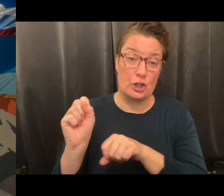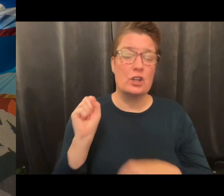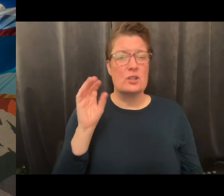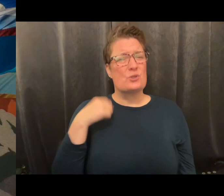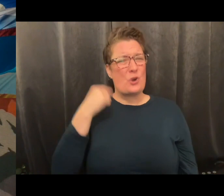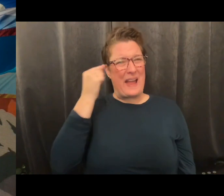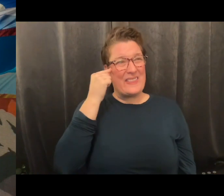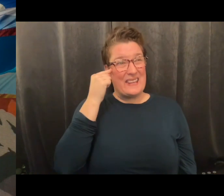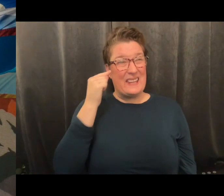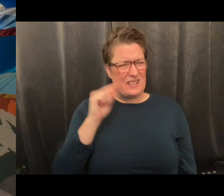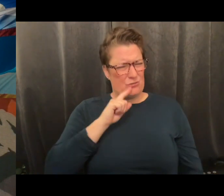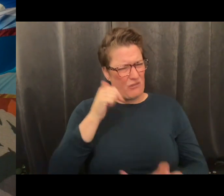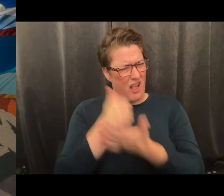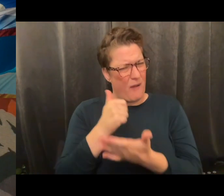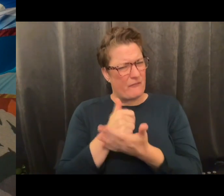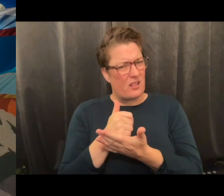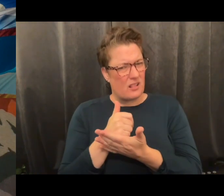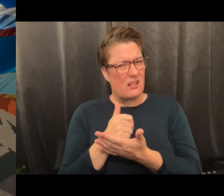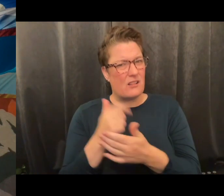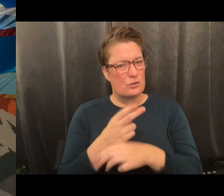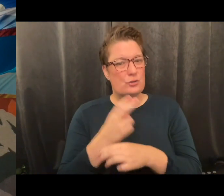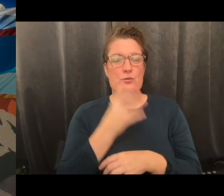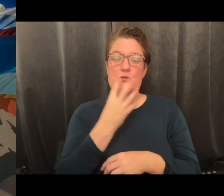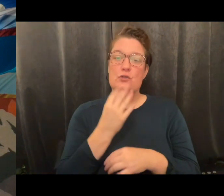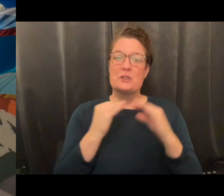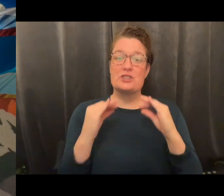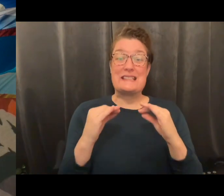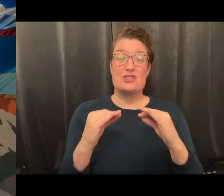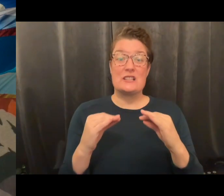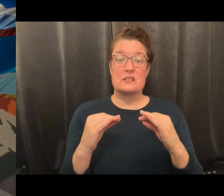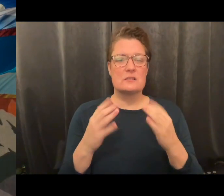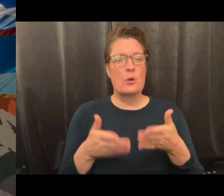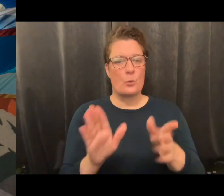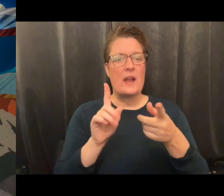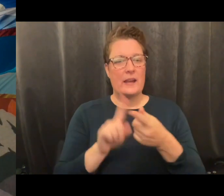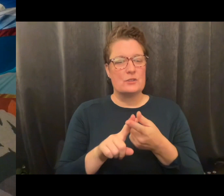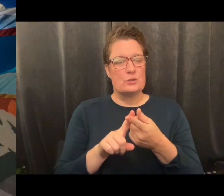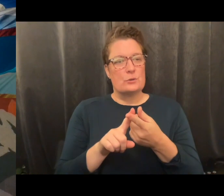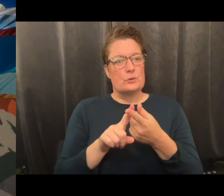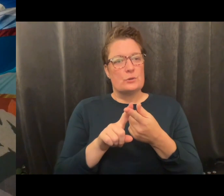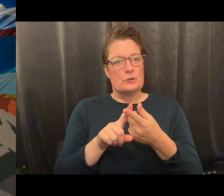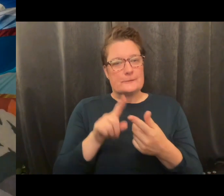as a way in to Jewish minds and hearts to talk about reparations and our place